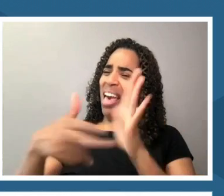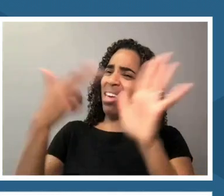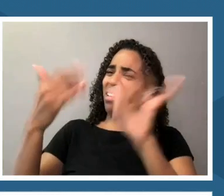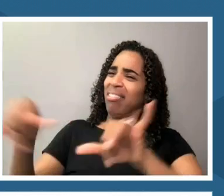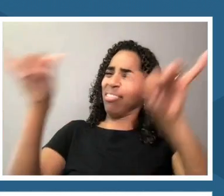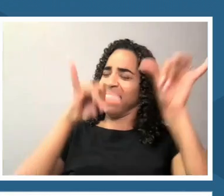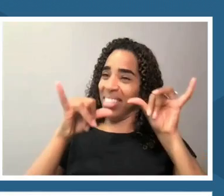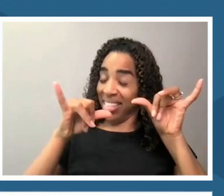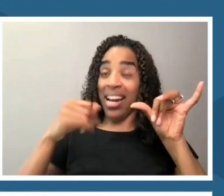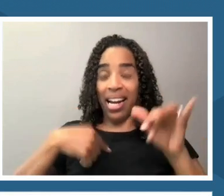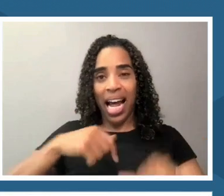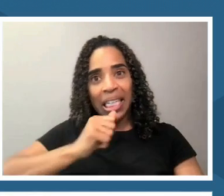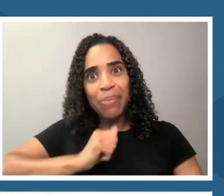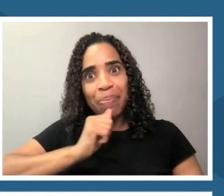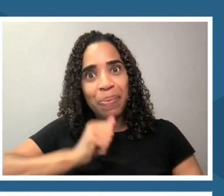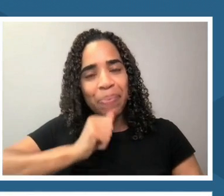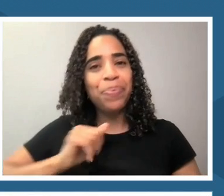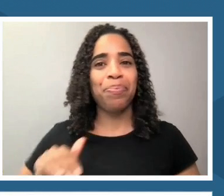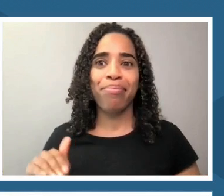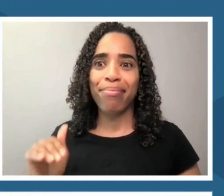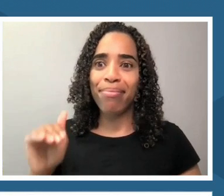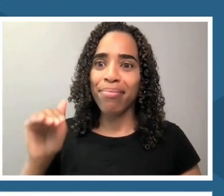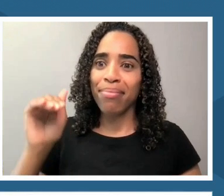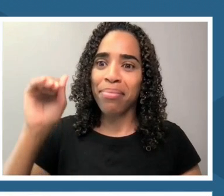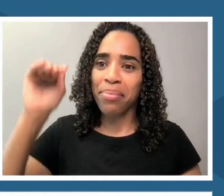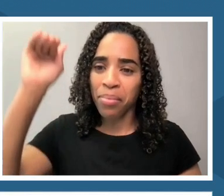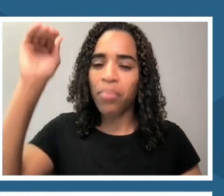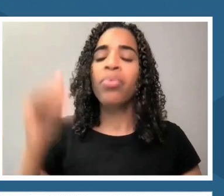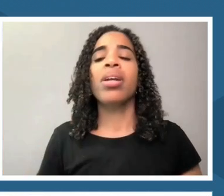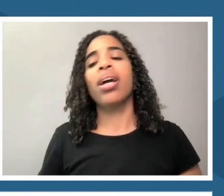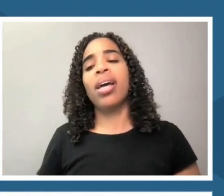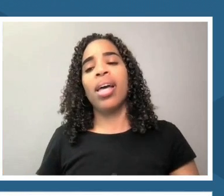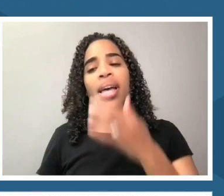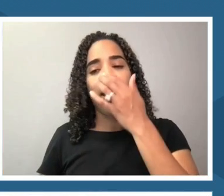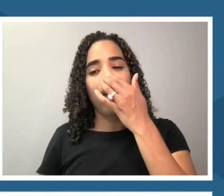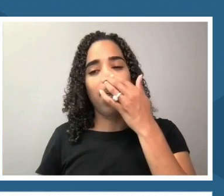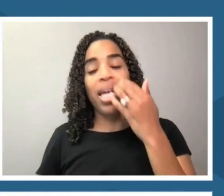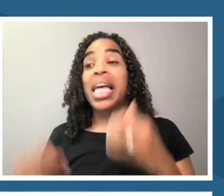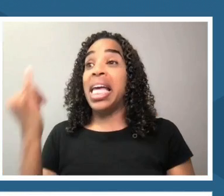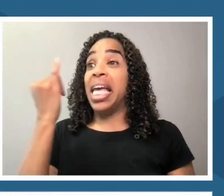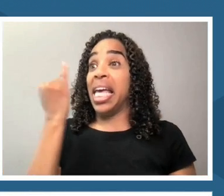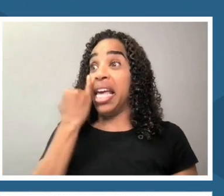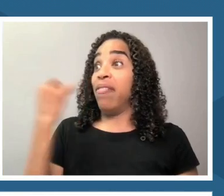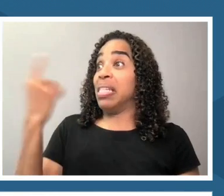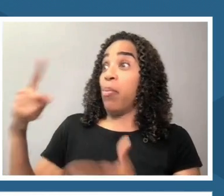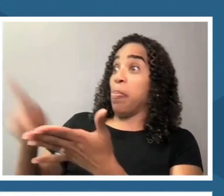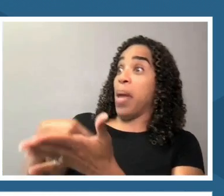with the most growing up um to be rich if i got a nickel for every time someone was like you're so smart because you're